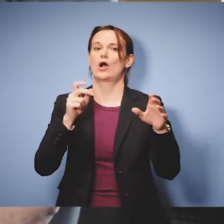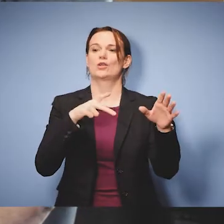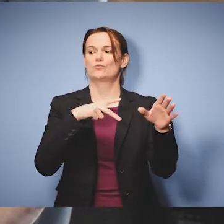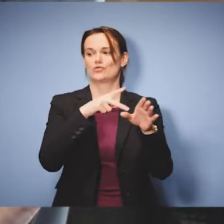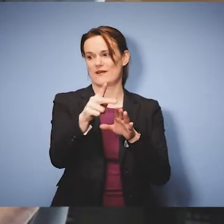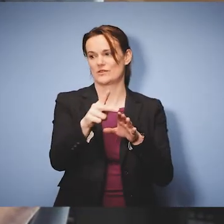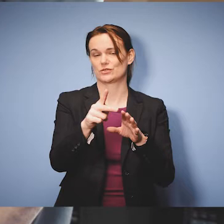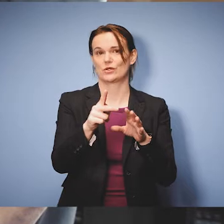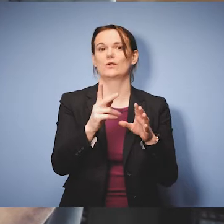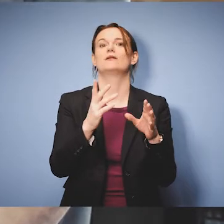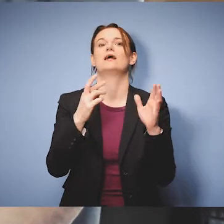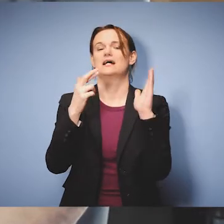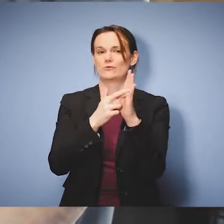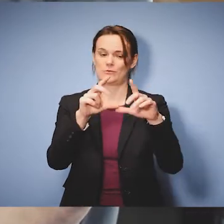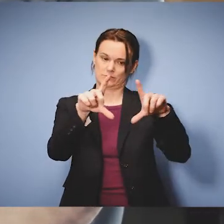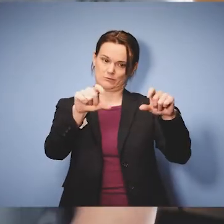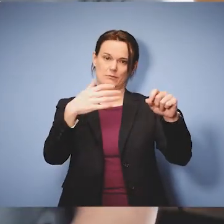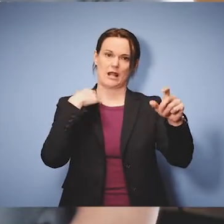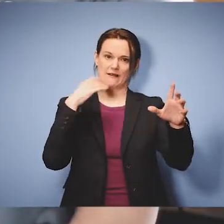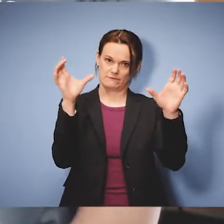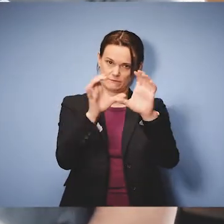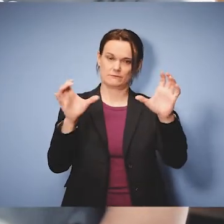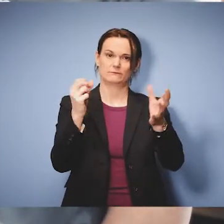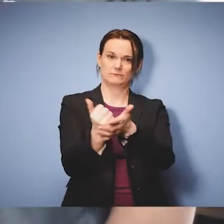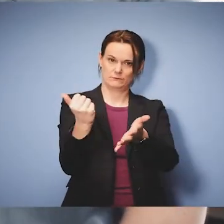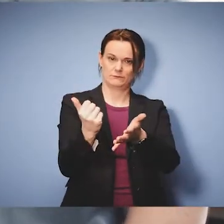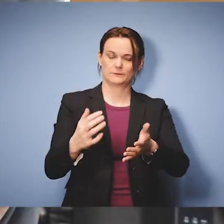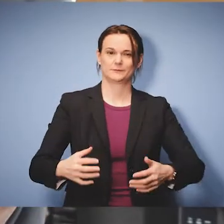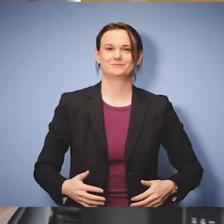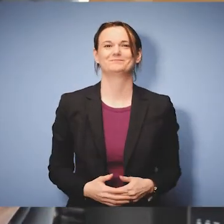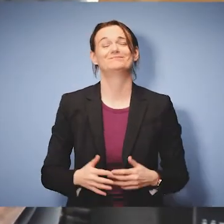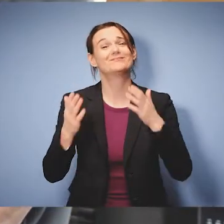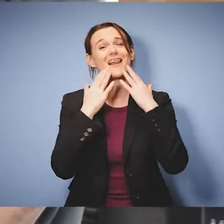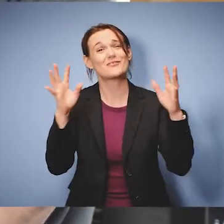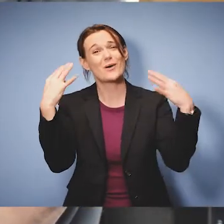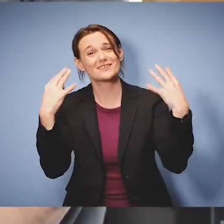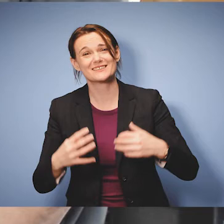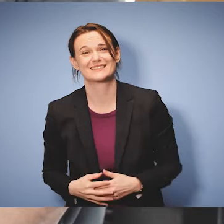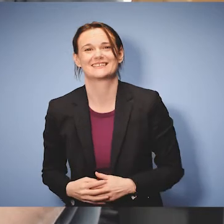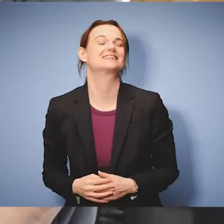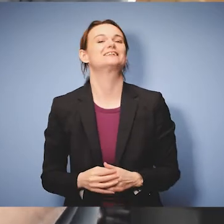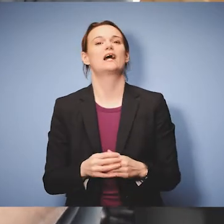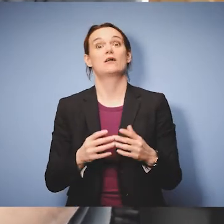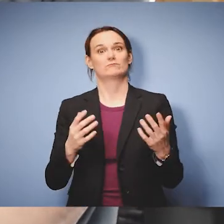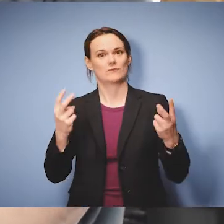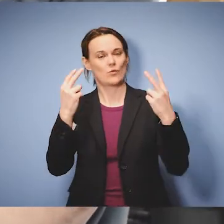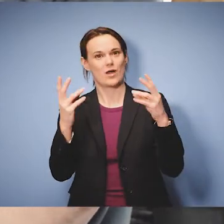Ask for the card, make sure they represent that they have the red seal certification. Thanks for watching everyone. Yeah. And stay tuned to this video